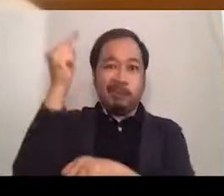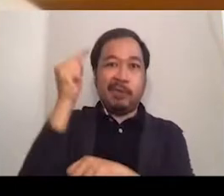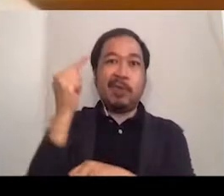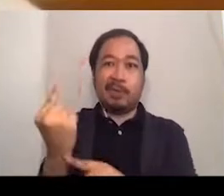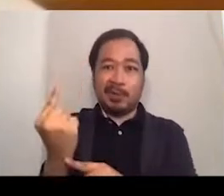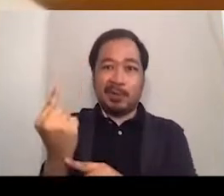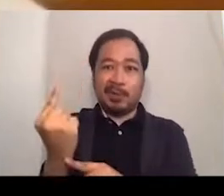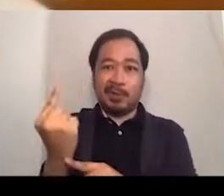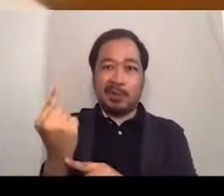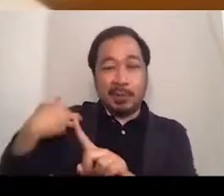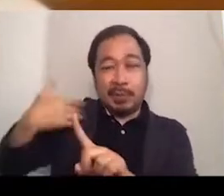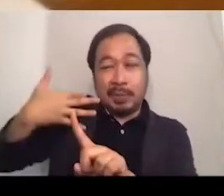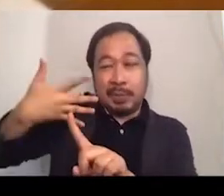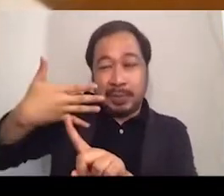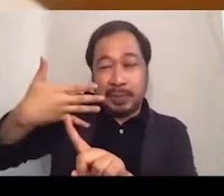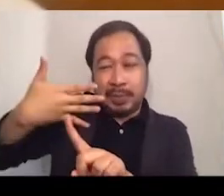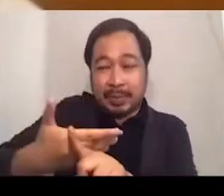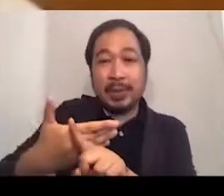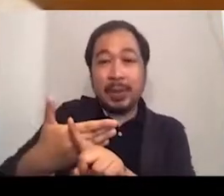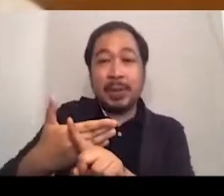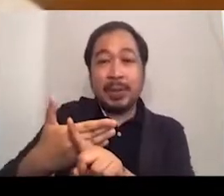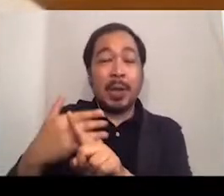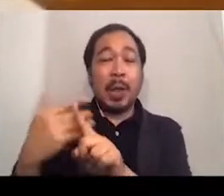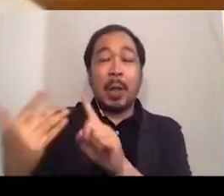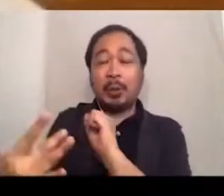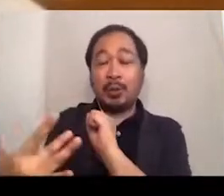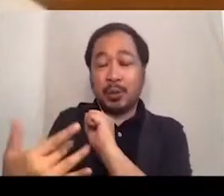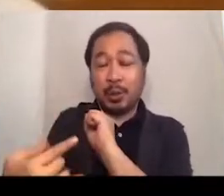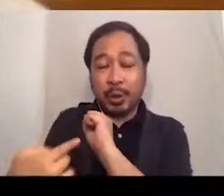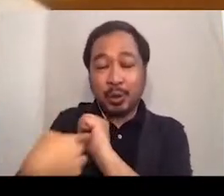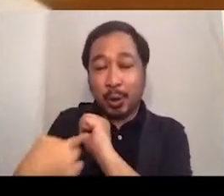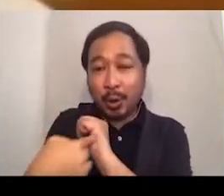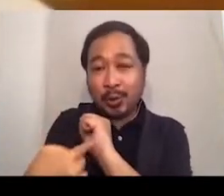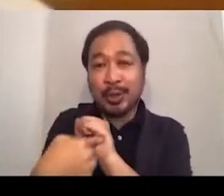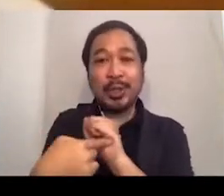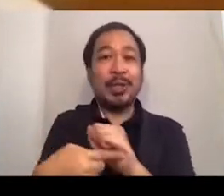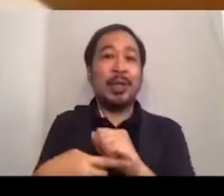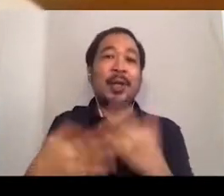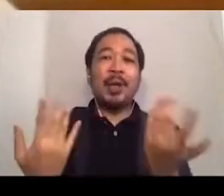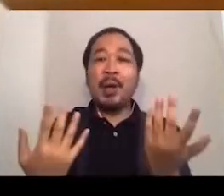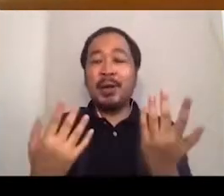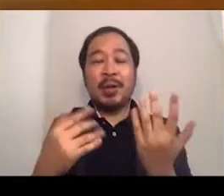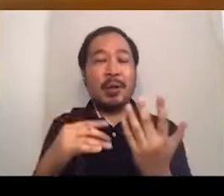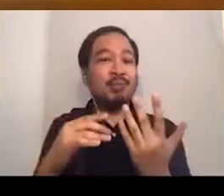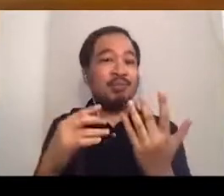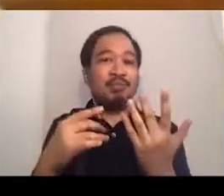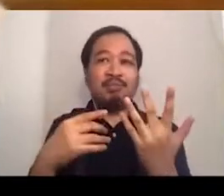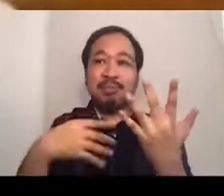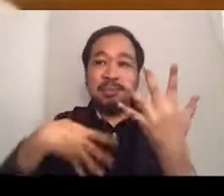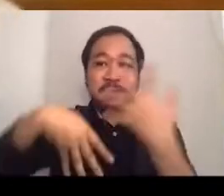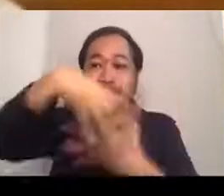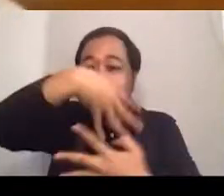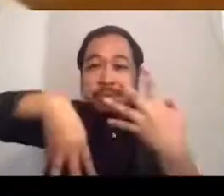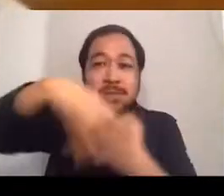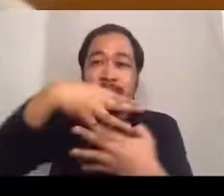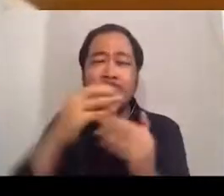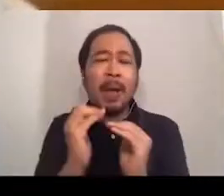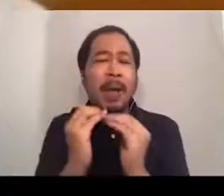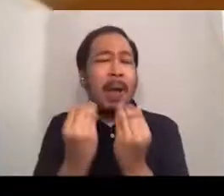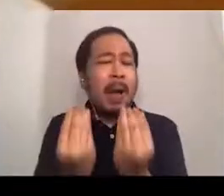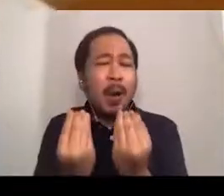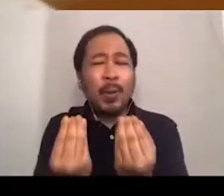to keep people safe, productive and connected, while being physically apart.